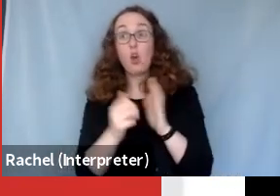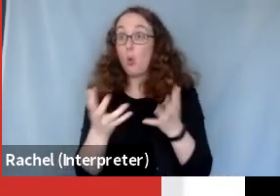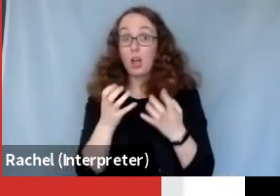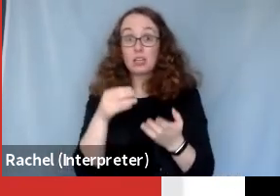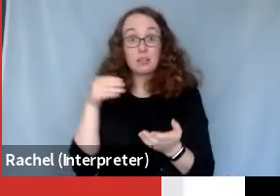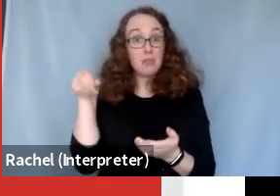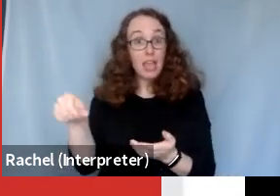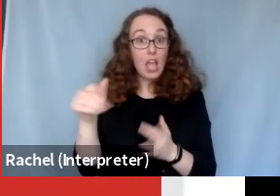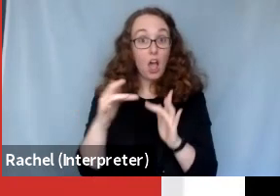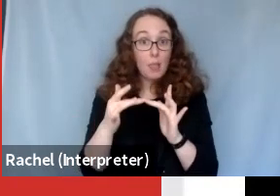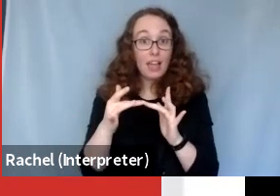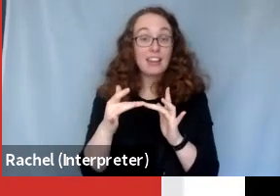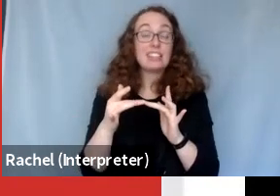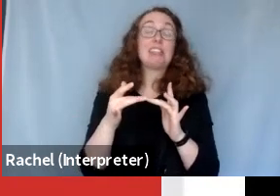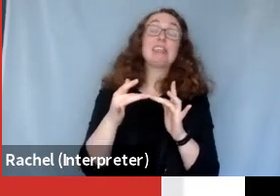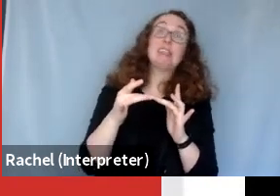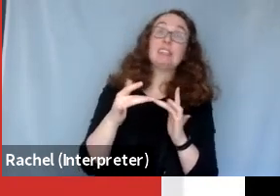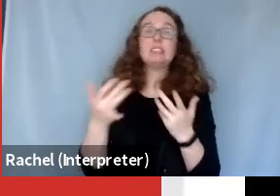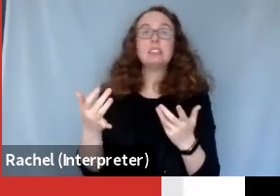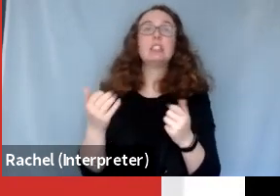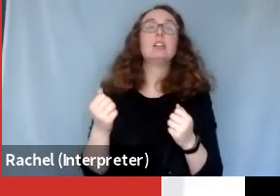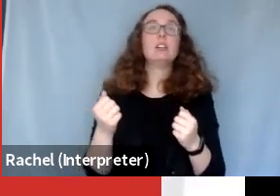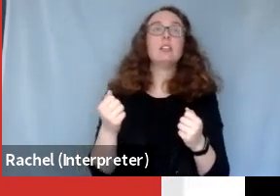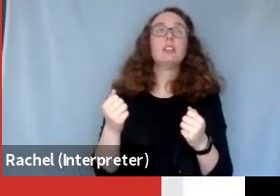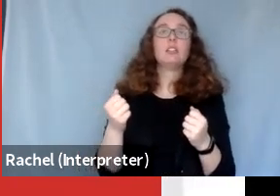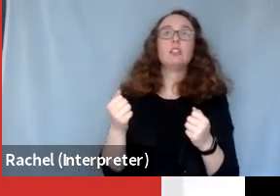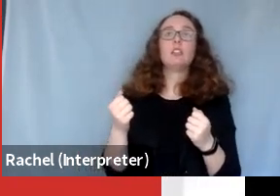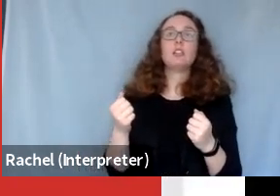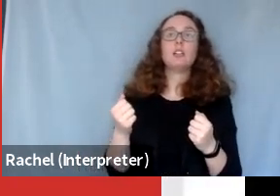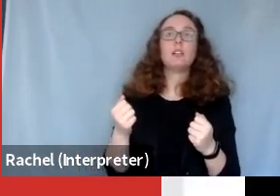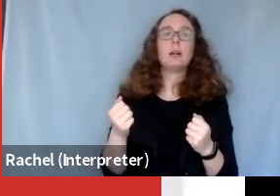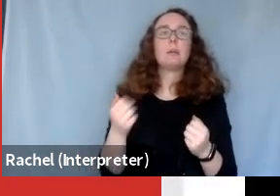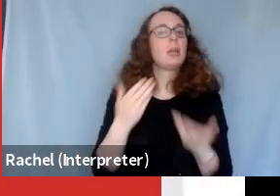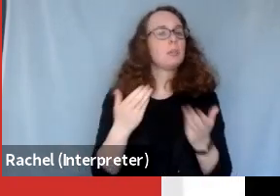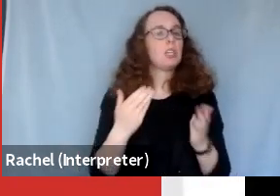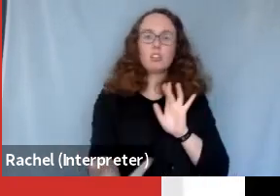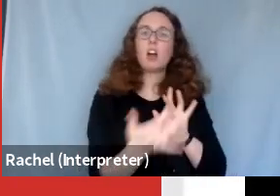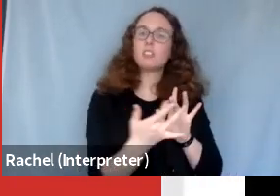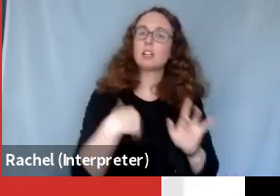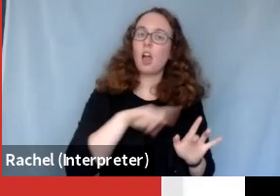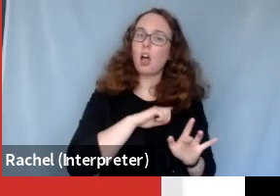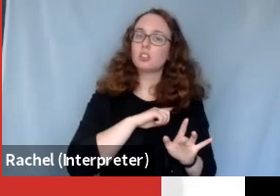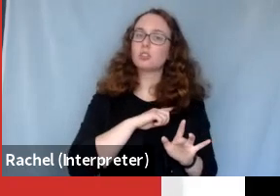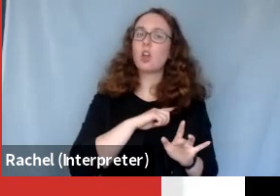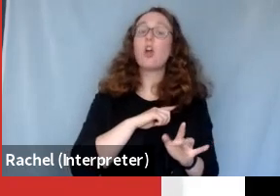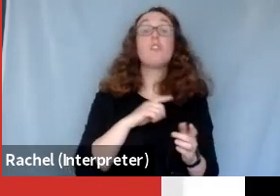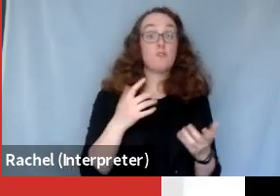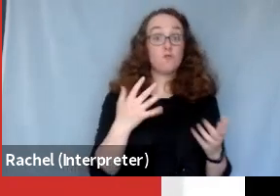something that to initiate a probably a conversation with us and we can contact EOPS and see what they would like to do